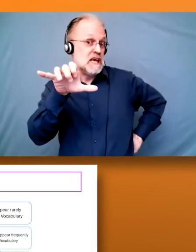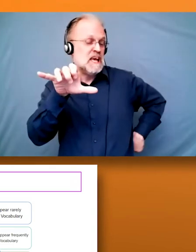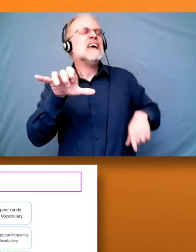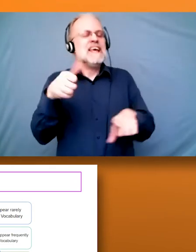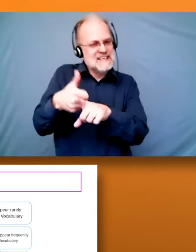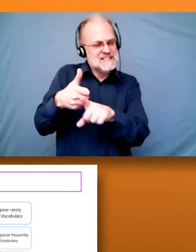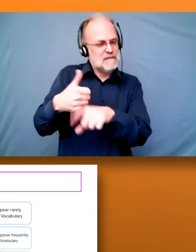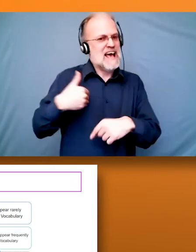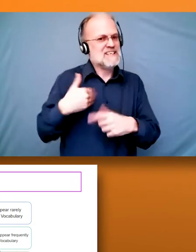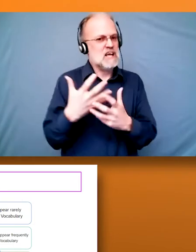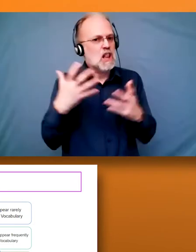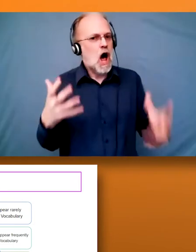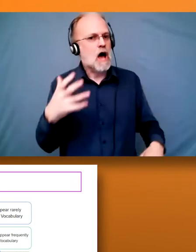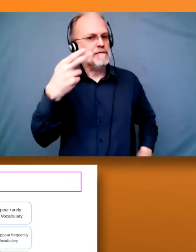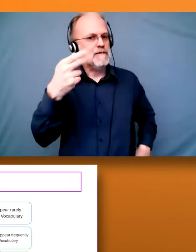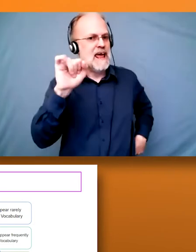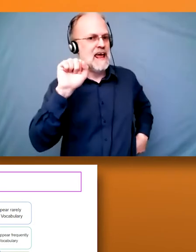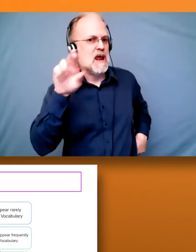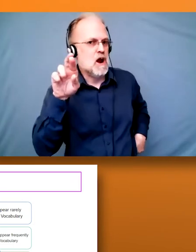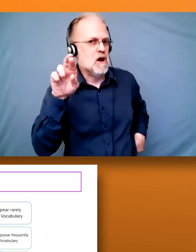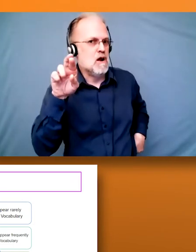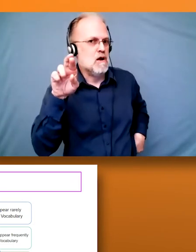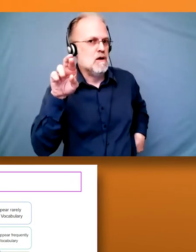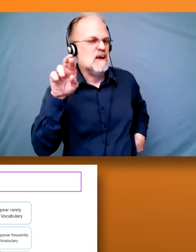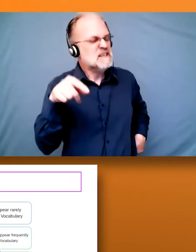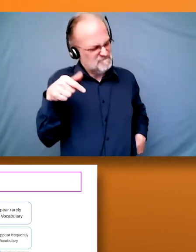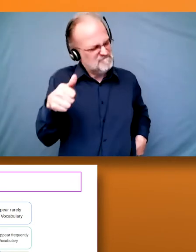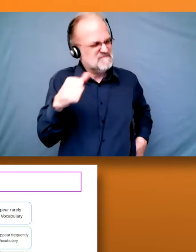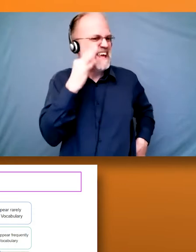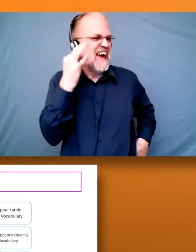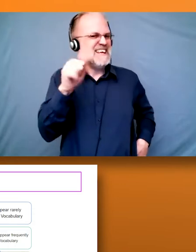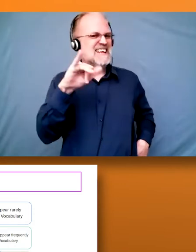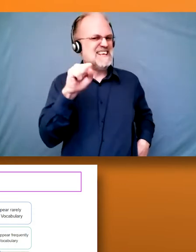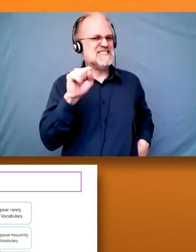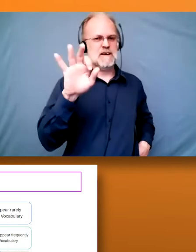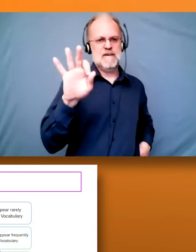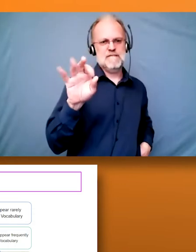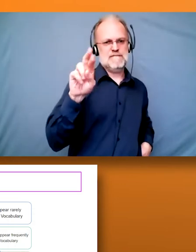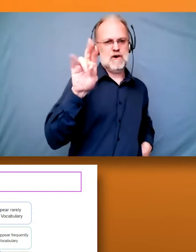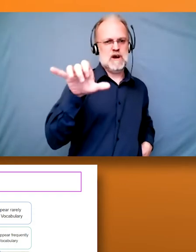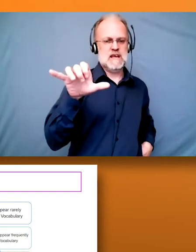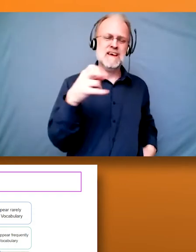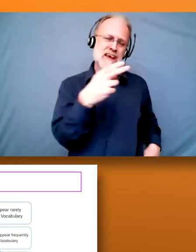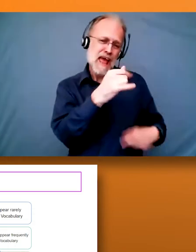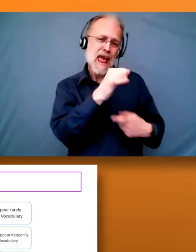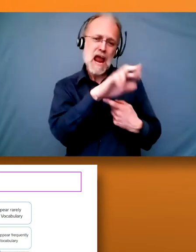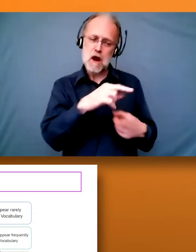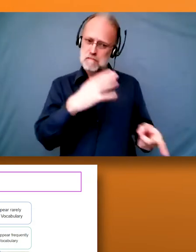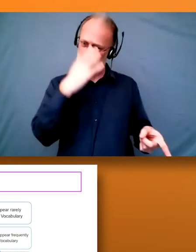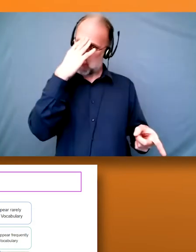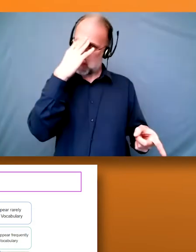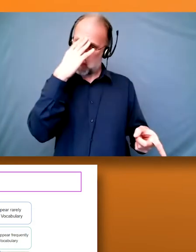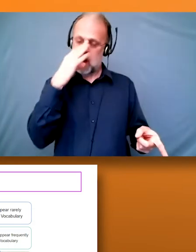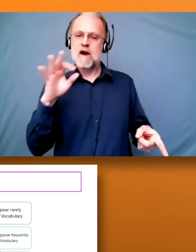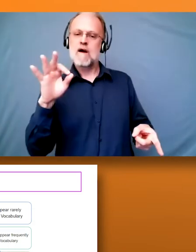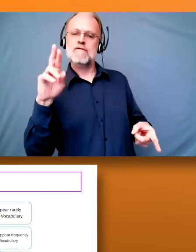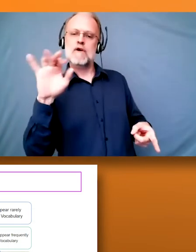The cat has a lot of hair. The cat is furry. So maybe they didn't know the word furry, but they do know hair. Hair is more of a common everyday word.